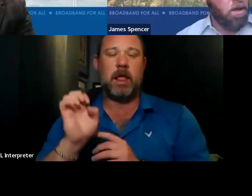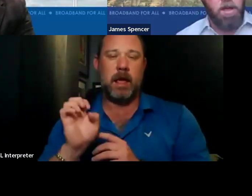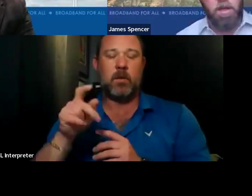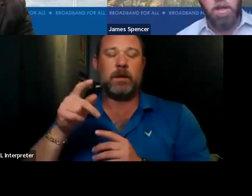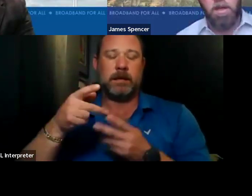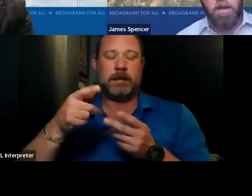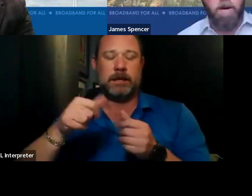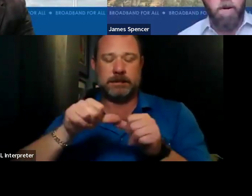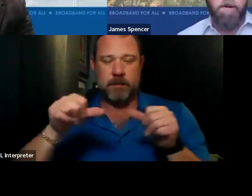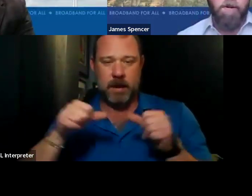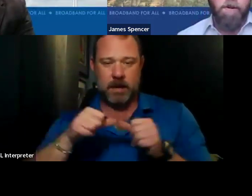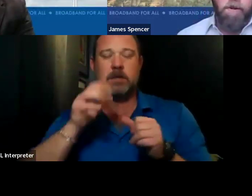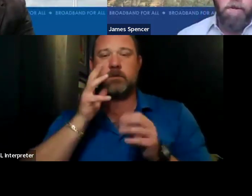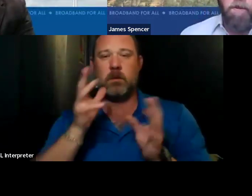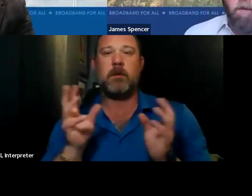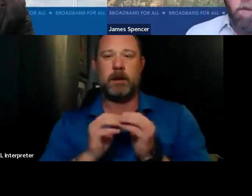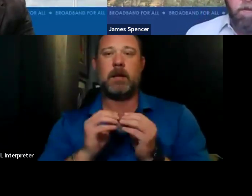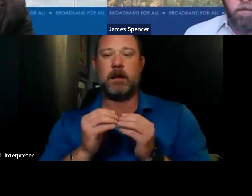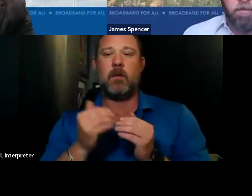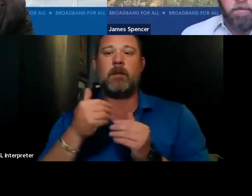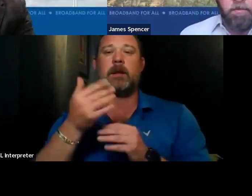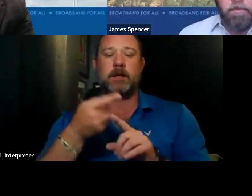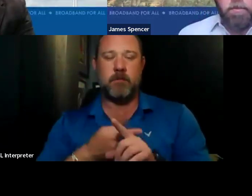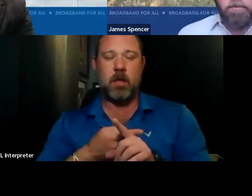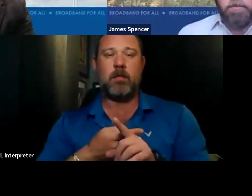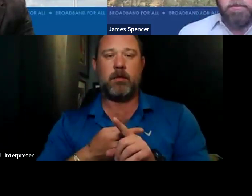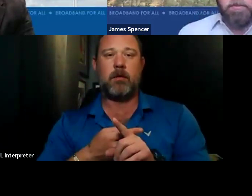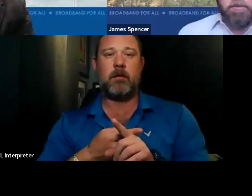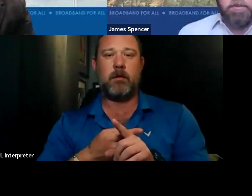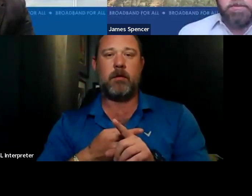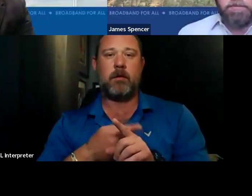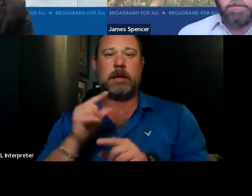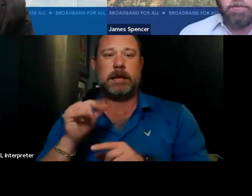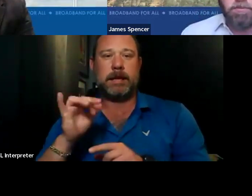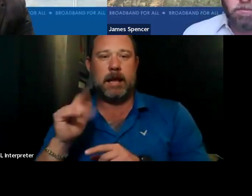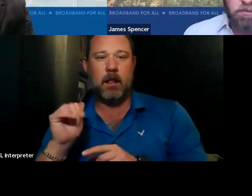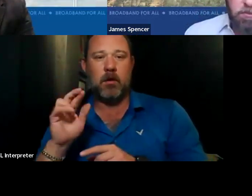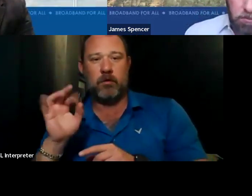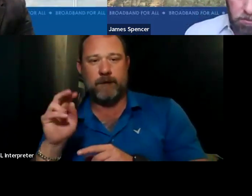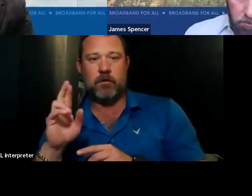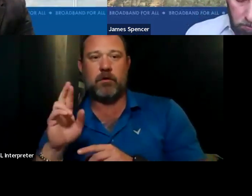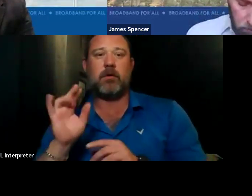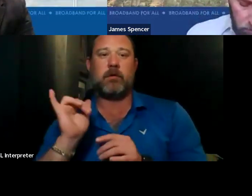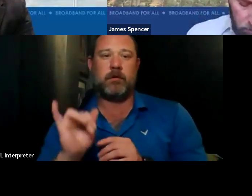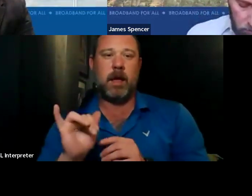are going to be convening will be next month in Gila River, which is administered by the National